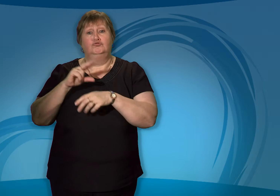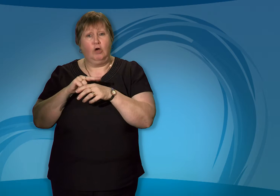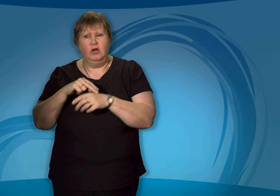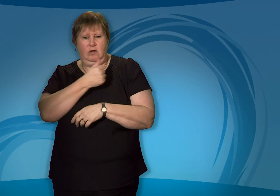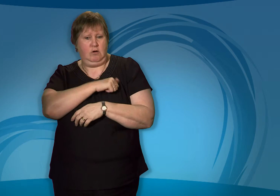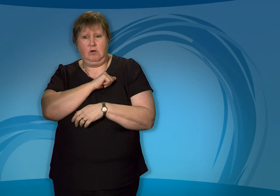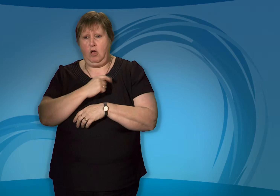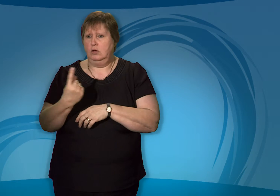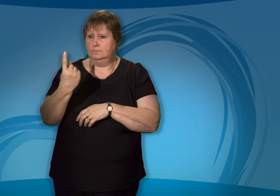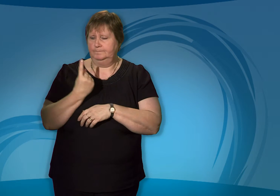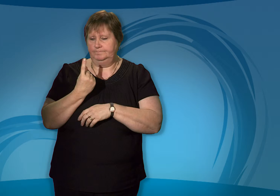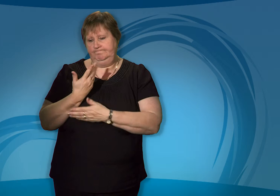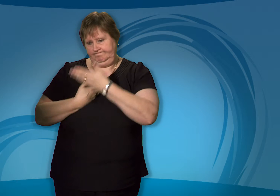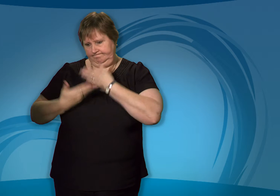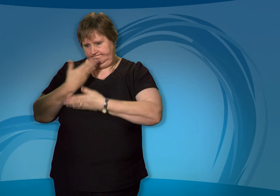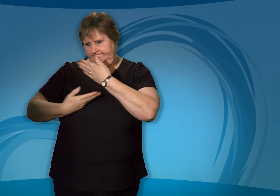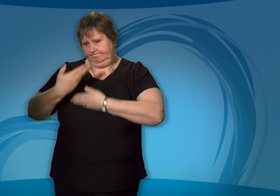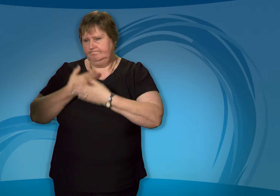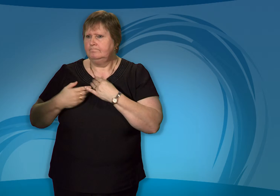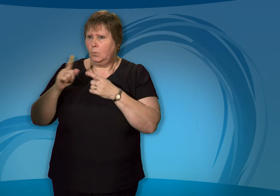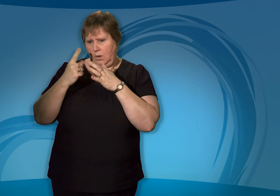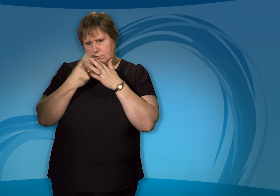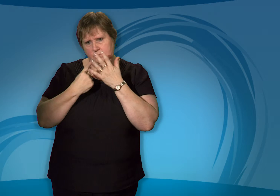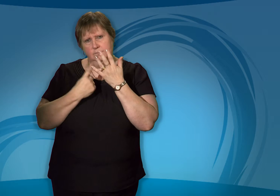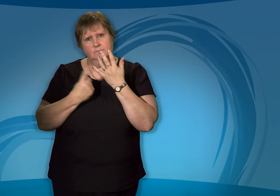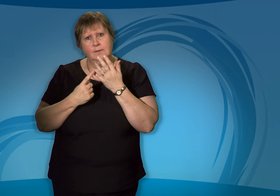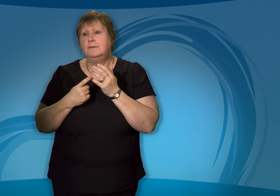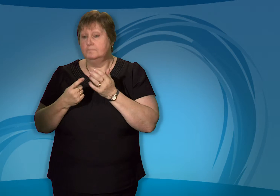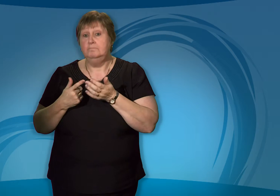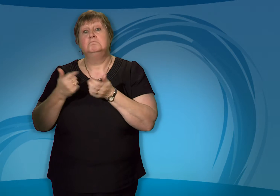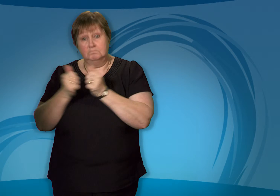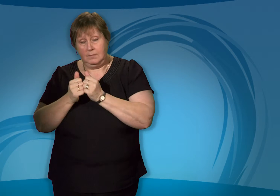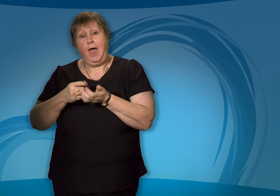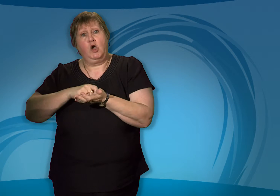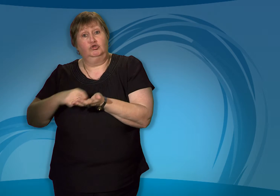The doctor or nurse will then explain the procedure, and ask you to sign a consent form